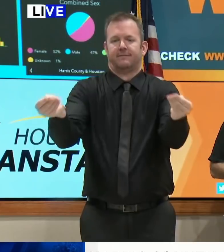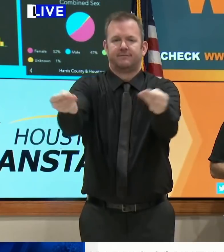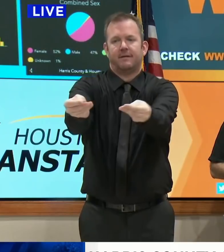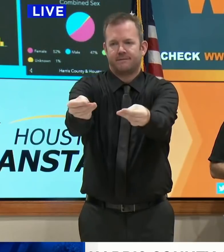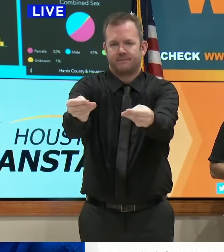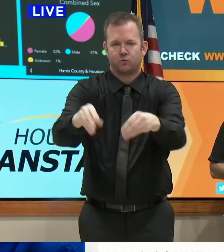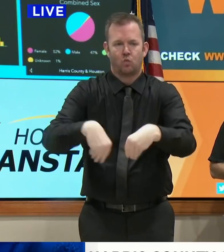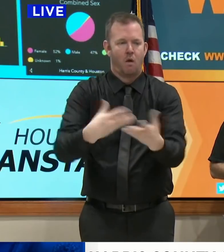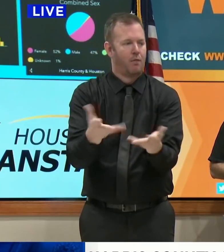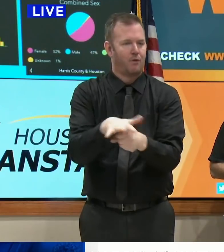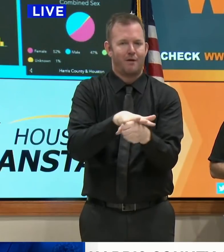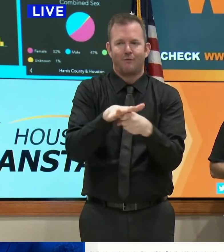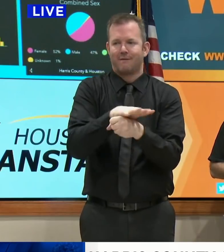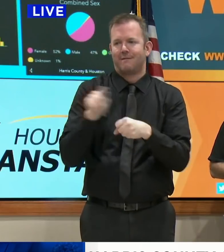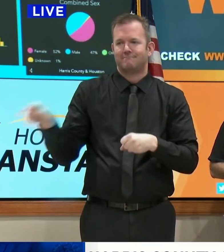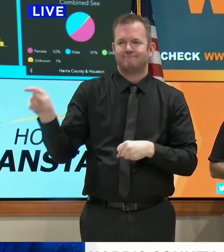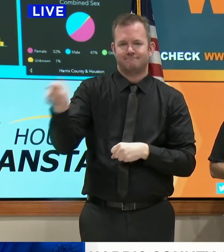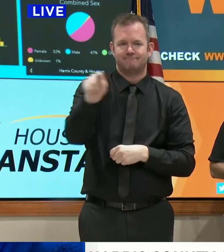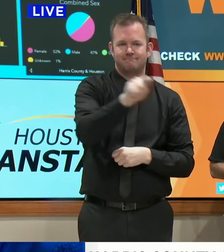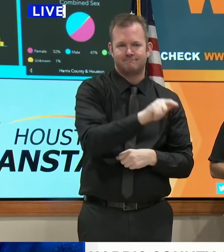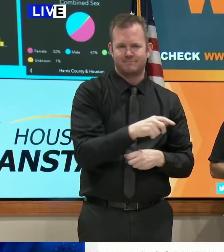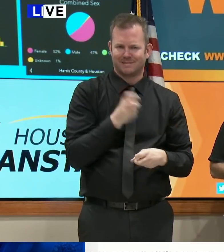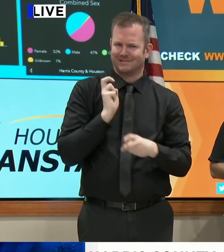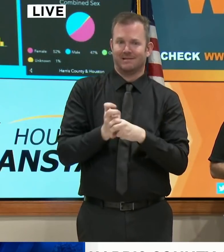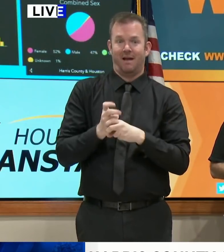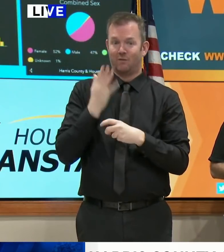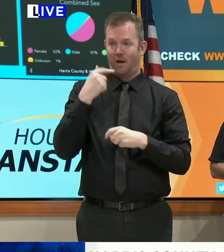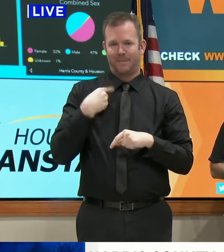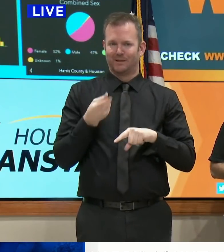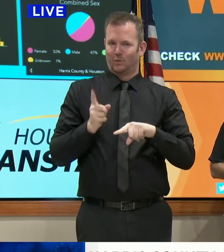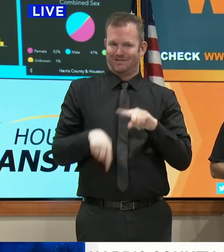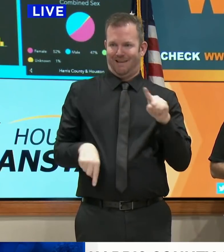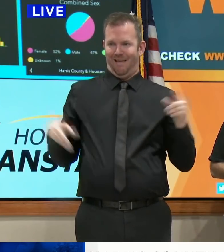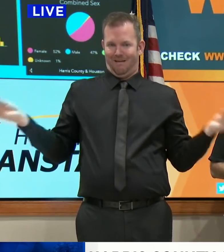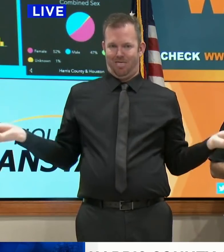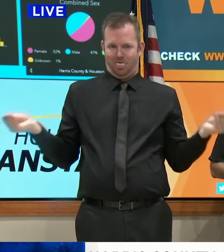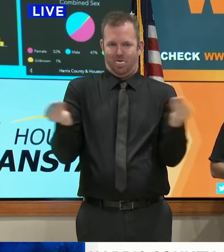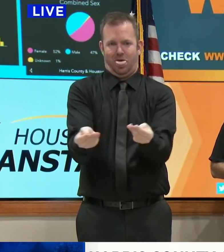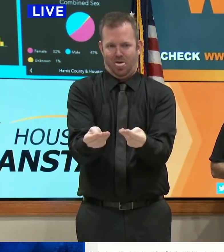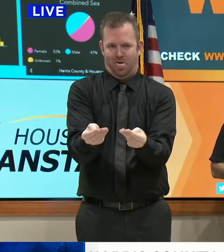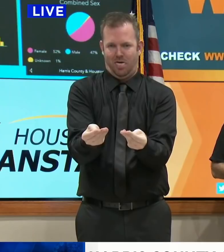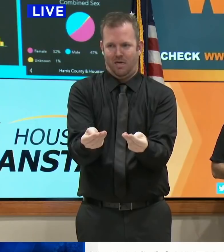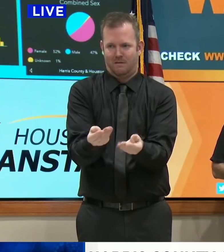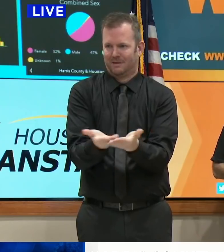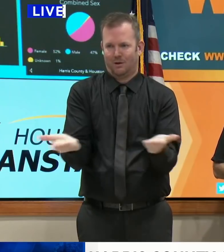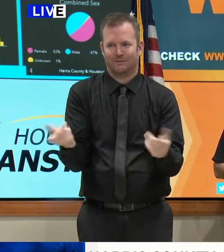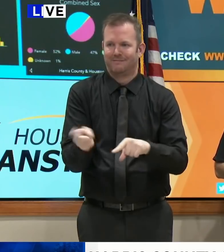we are working to ensure that those materials that we have in those materials that we have in our fixed sites can be our fixed sites can be transported that’s really the transported that’s really the obstacle. We’re facing right obstacle. We’re facing right now is we’re not able to take now is we’re not able to take the test kits the materials to